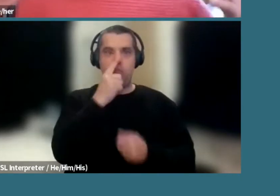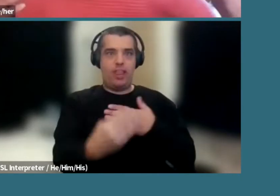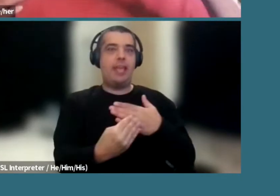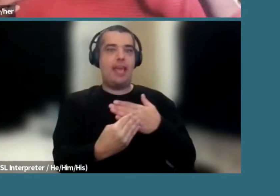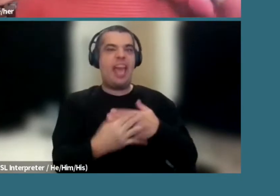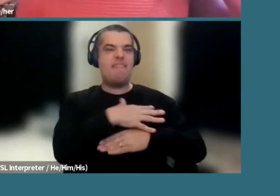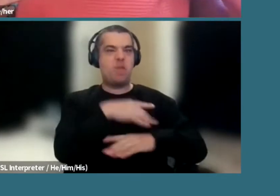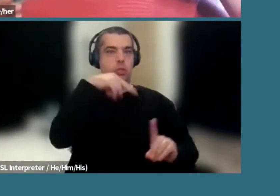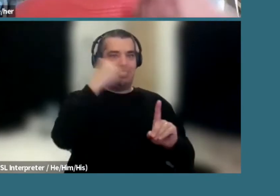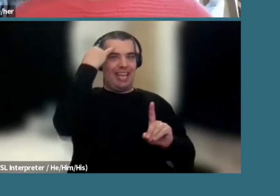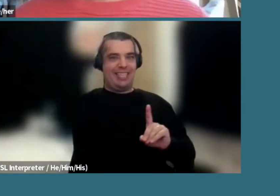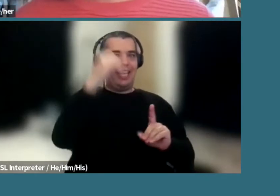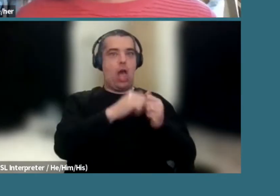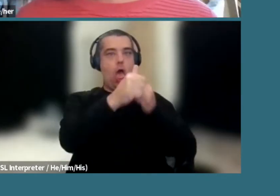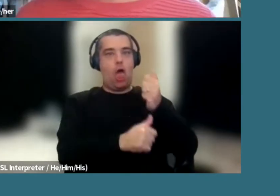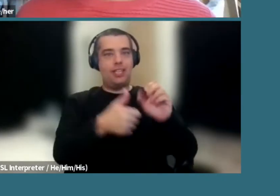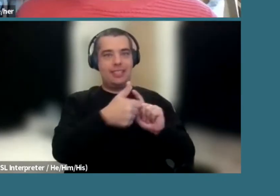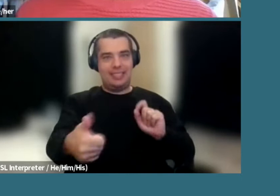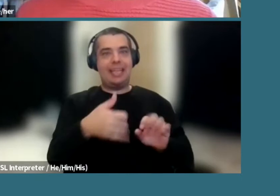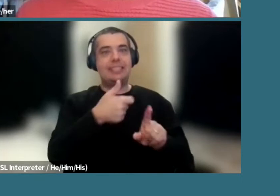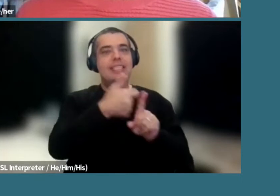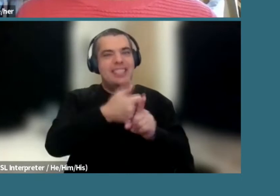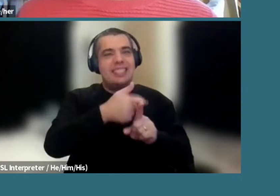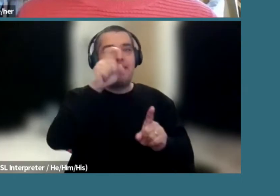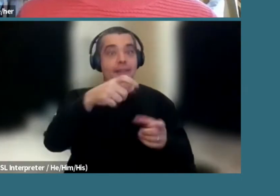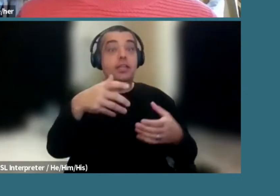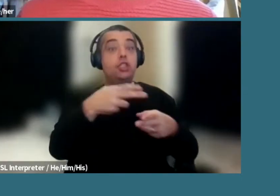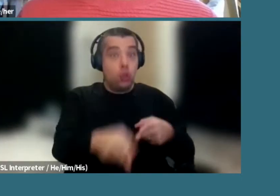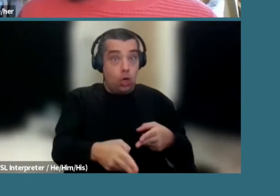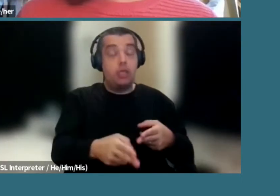idea of alt text having to be short is initially when the first screen readers